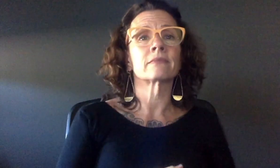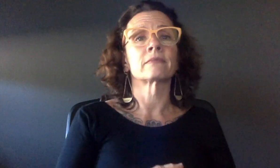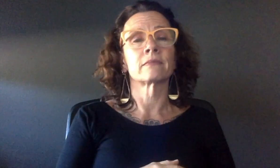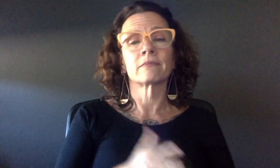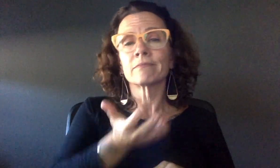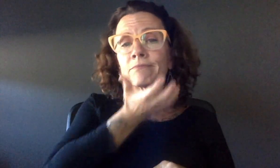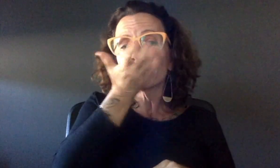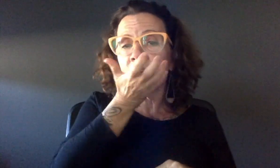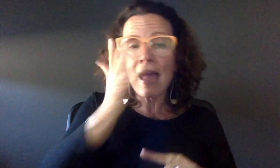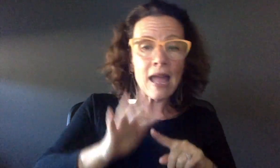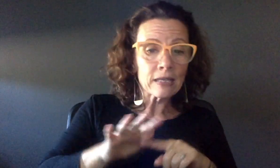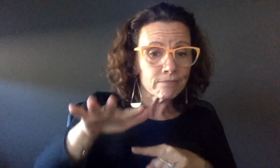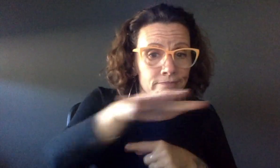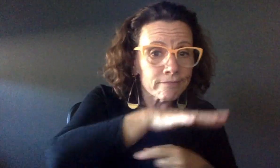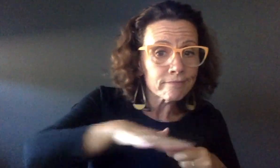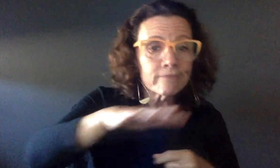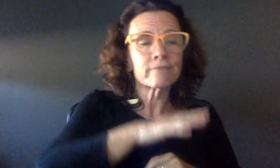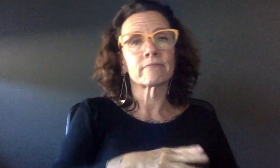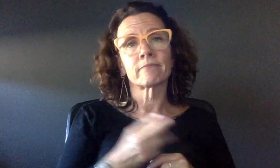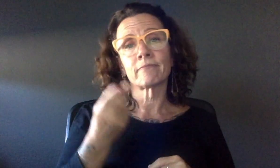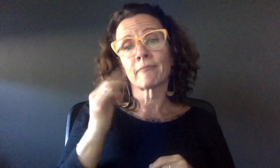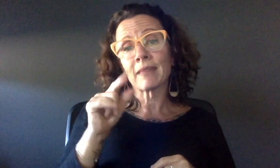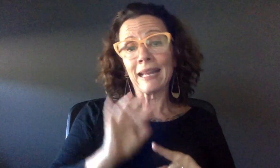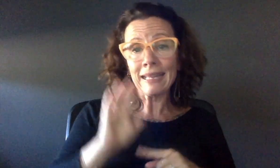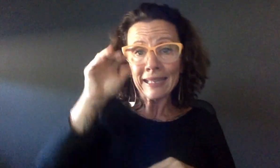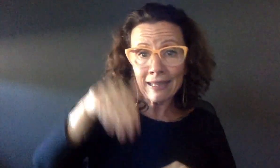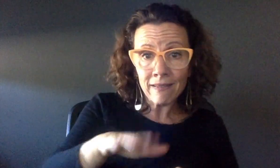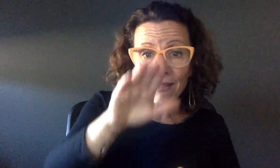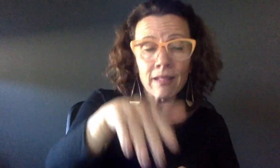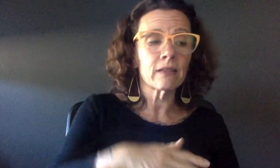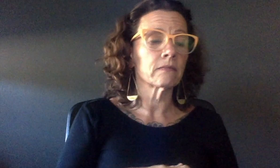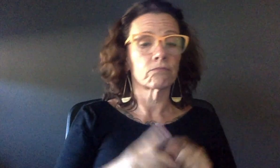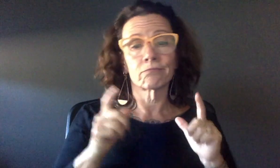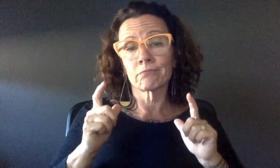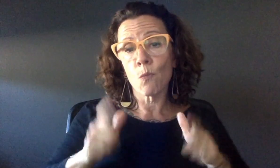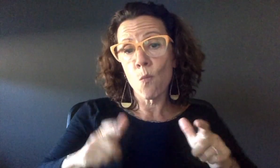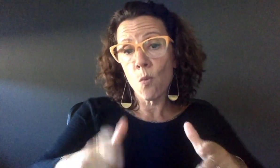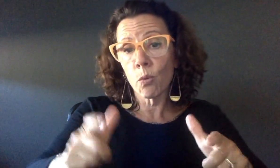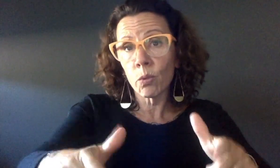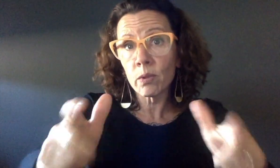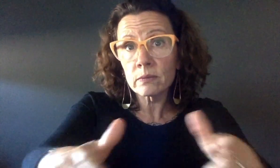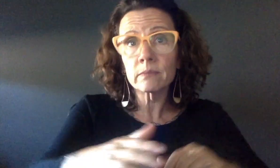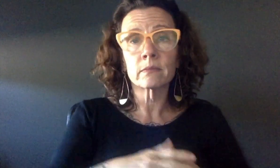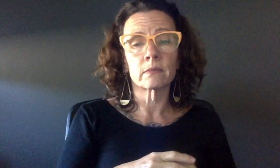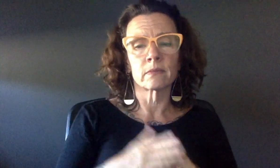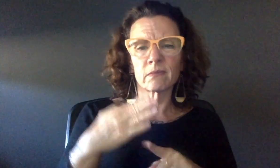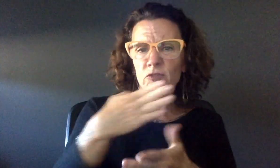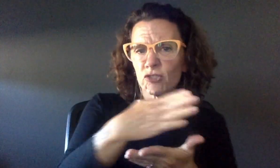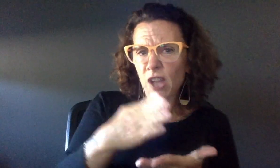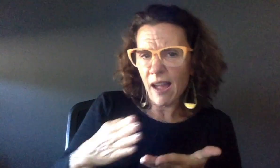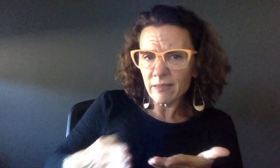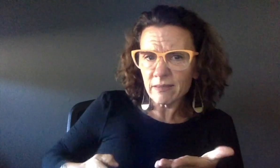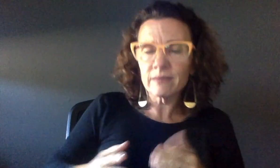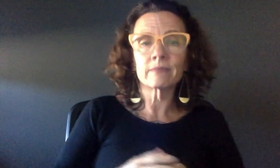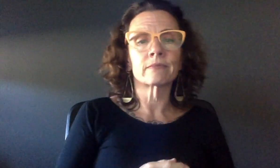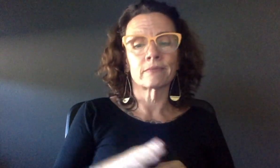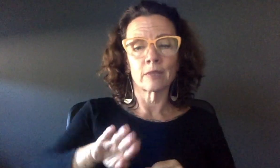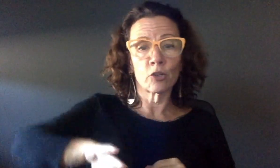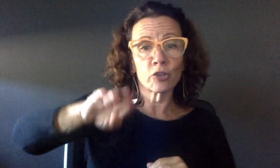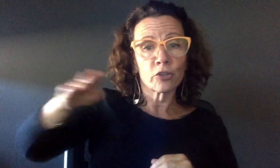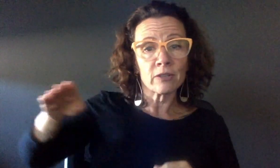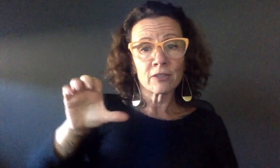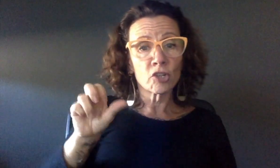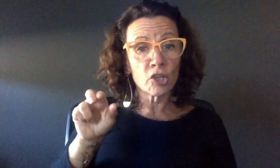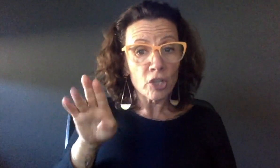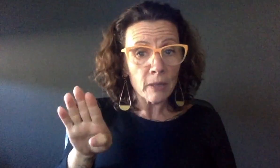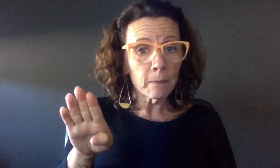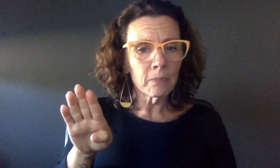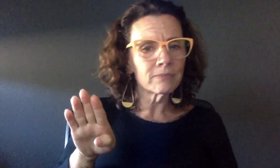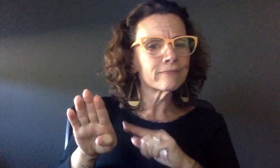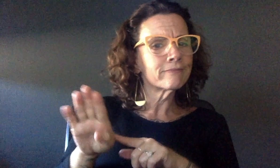grassy areas, hills, holes, cracks or curbs